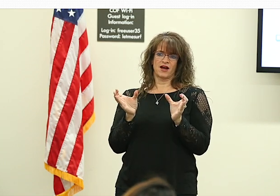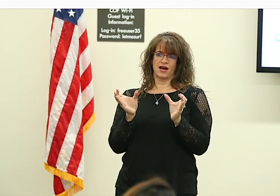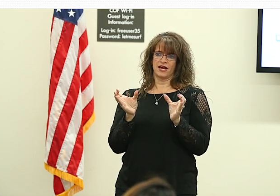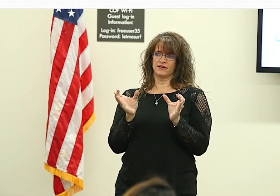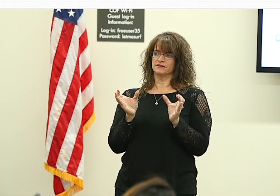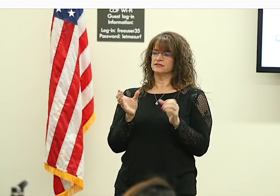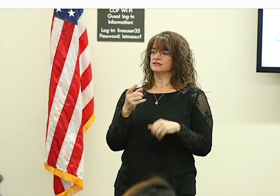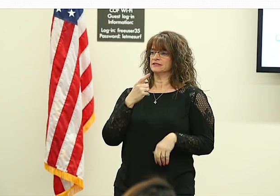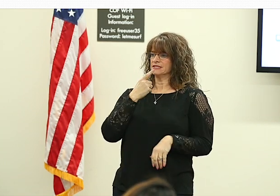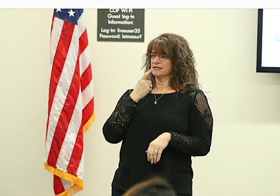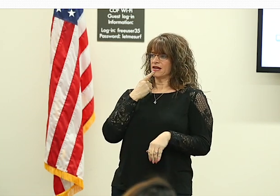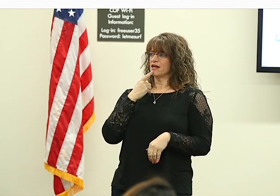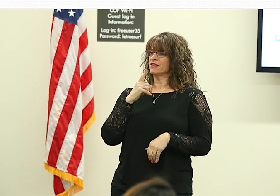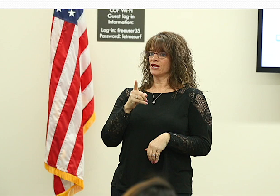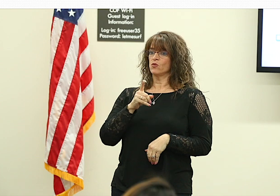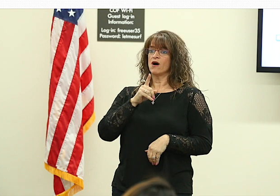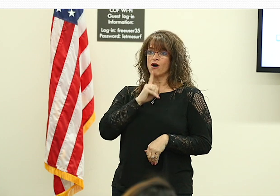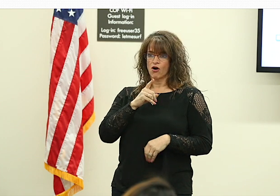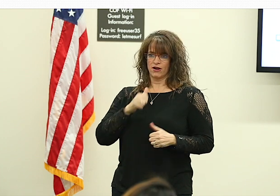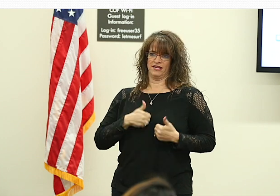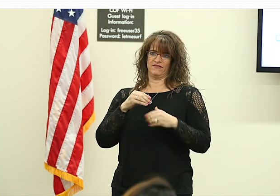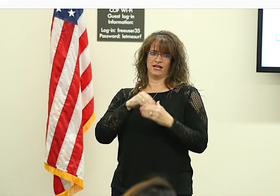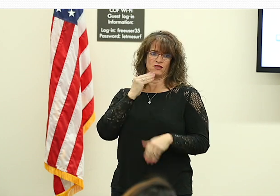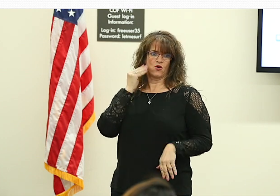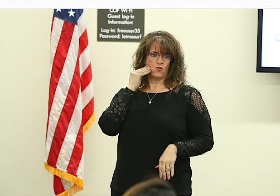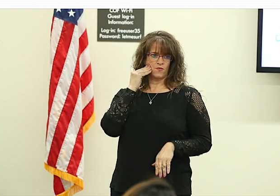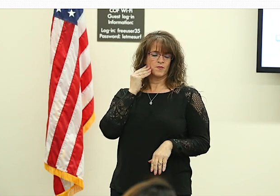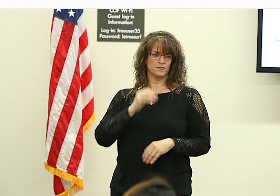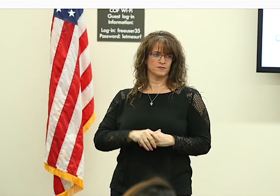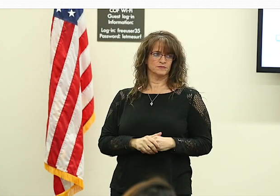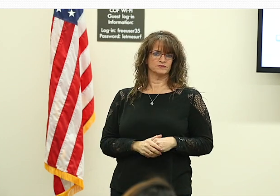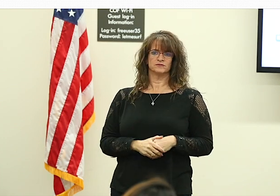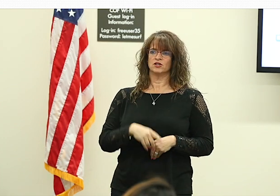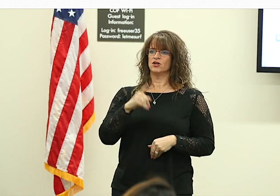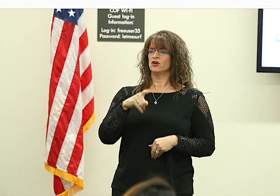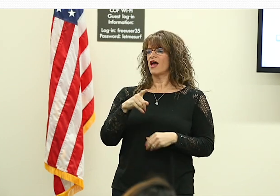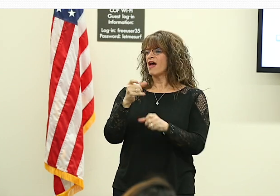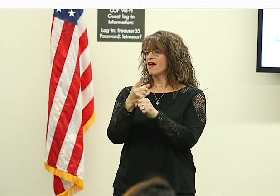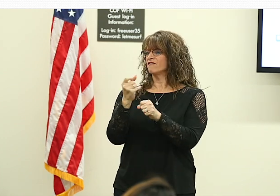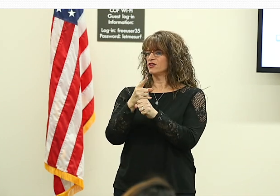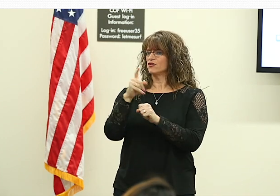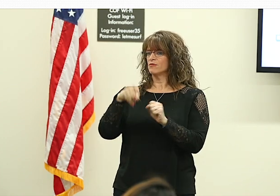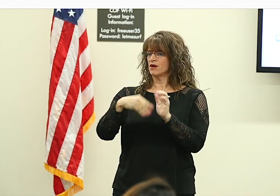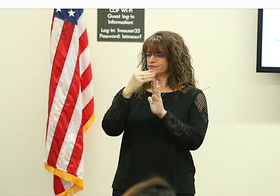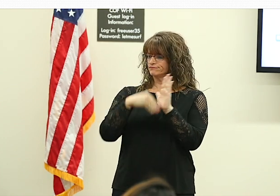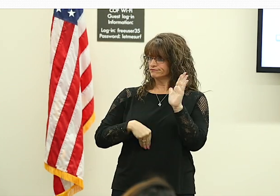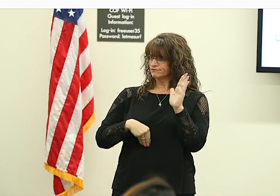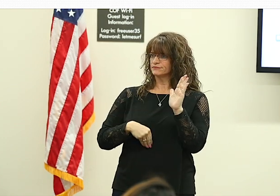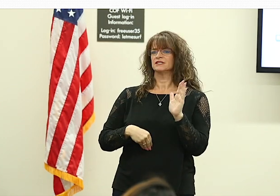actually are living in the home. So you have to complete an annual Affidavit Ownership form.